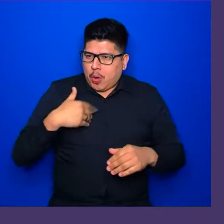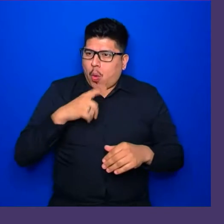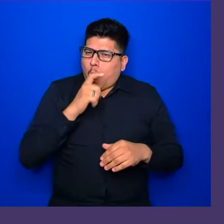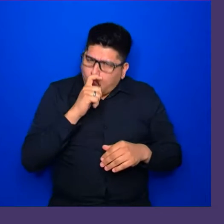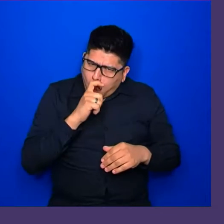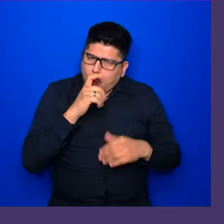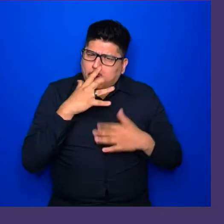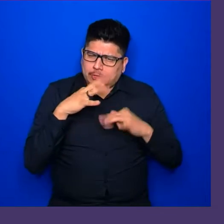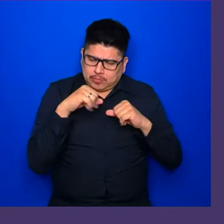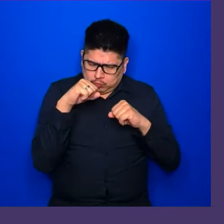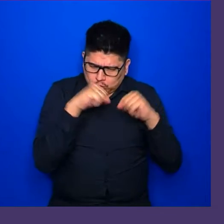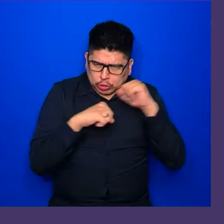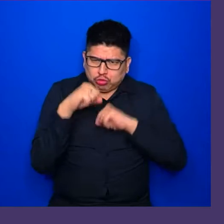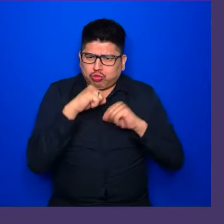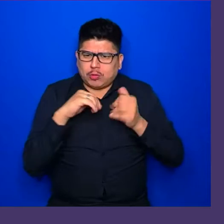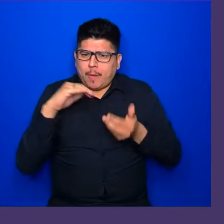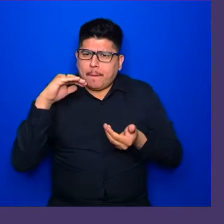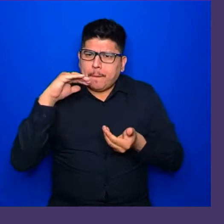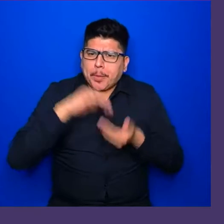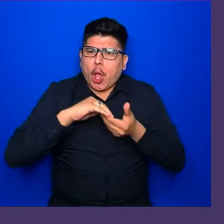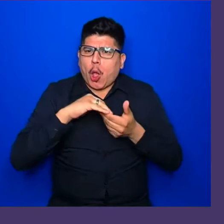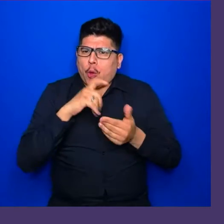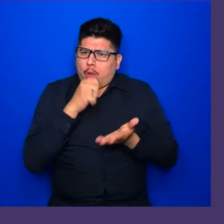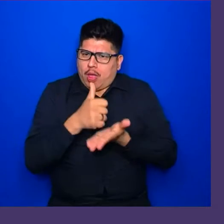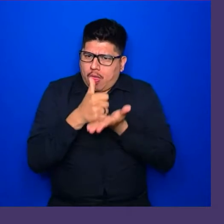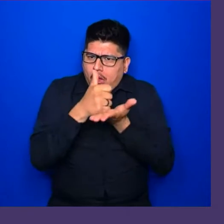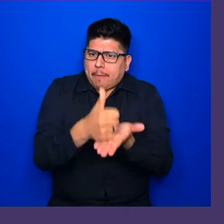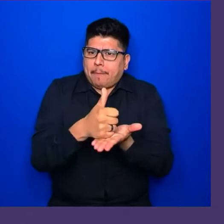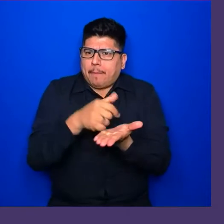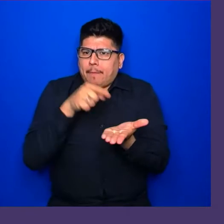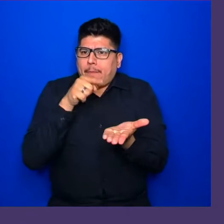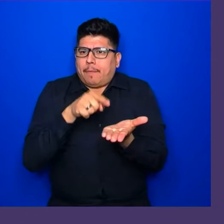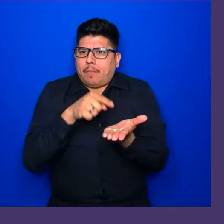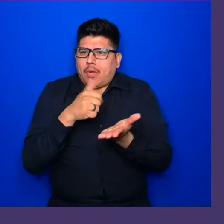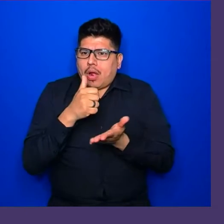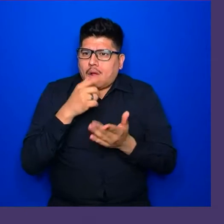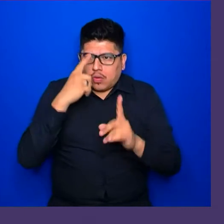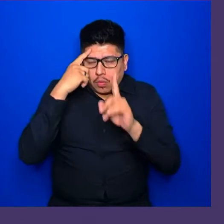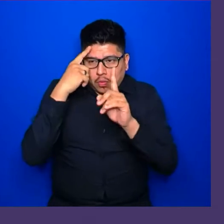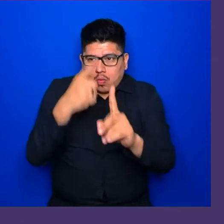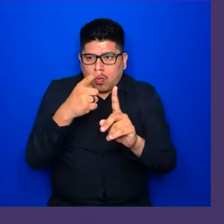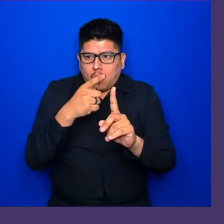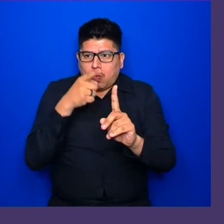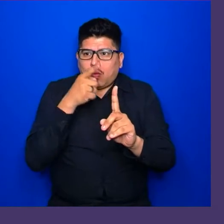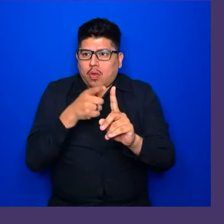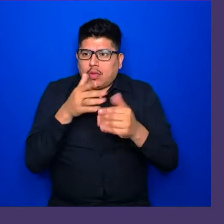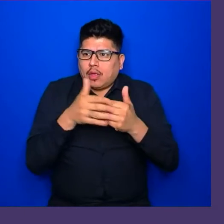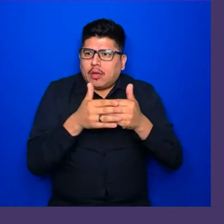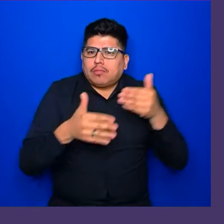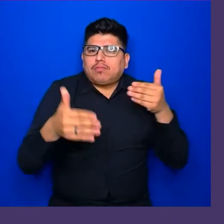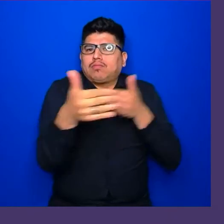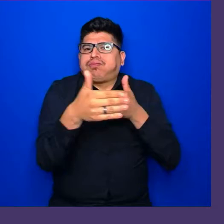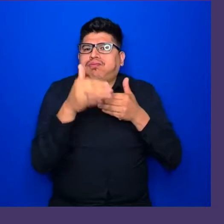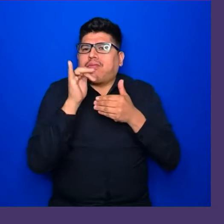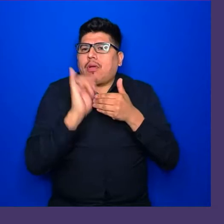who can help us reach goals way beyond what we've initially established.